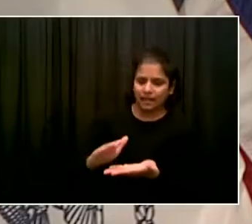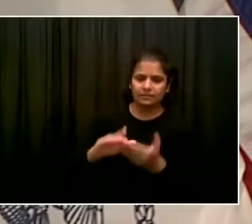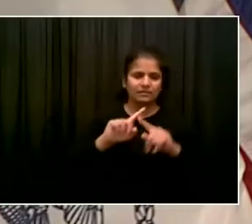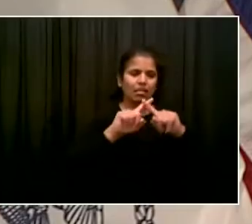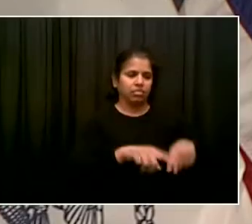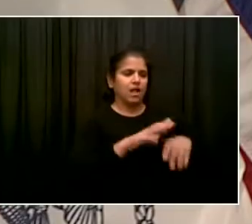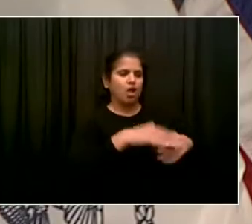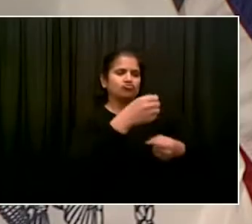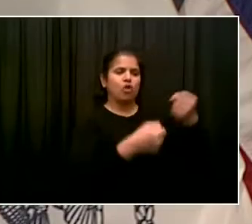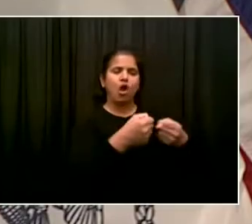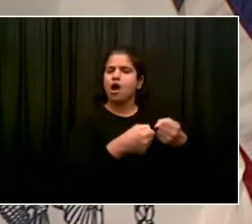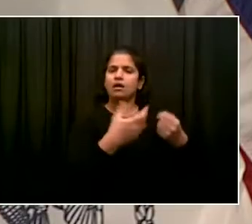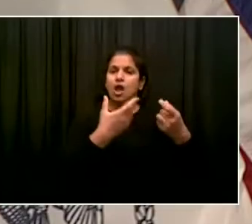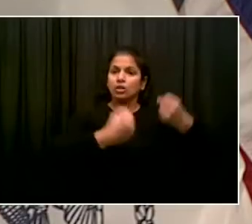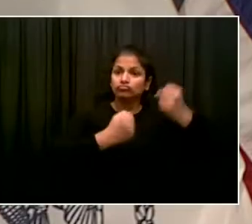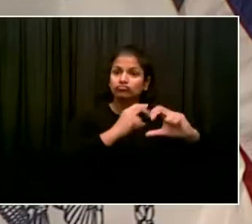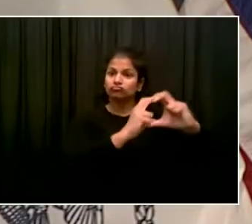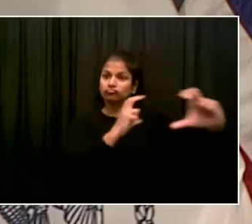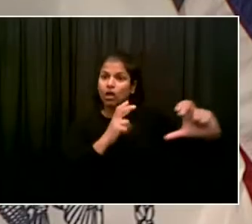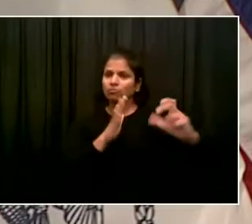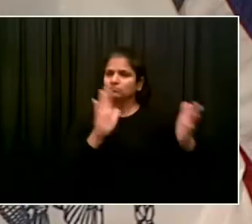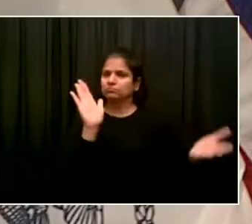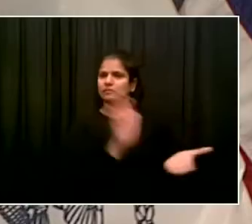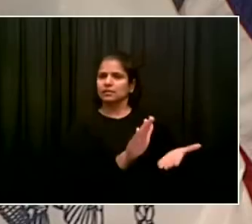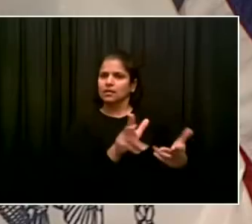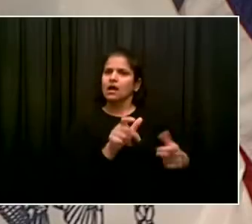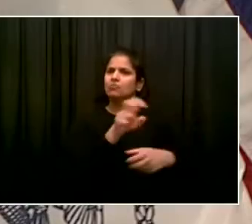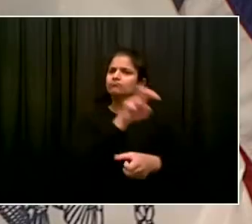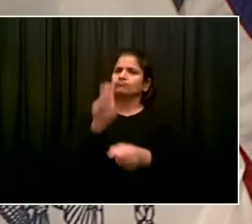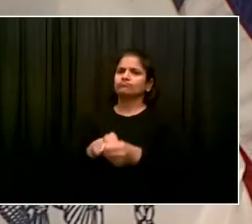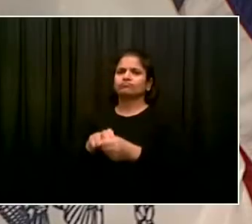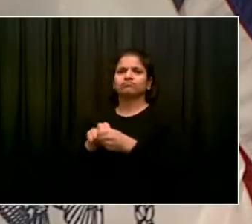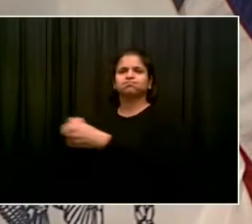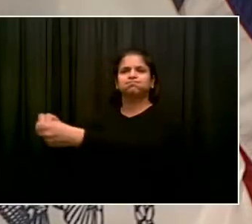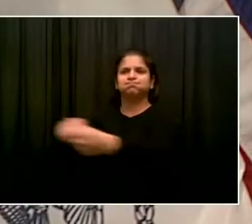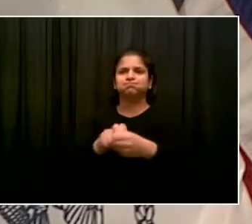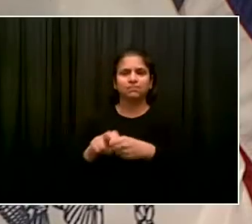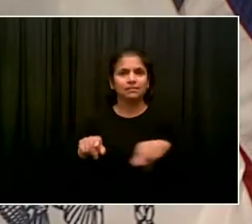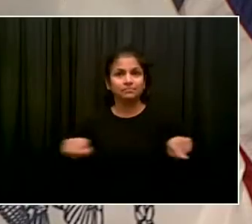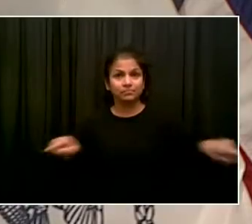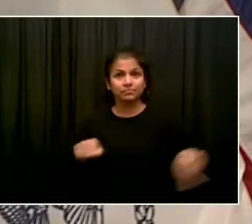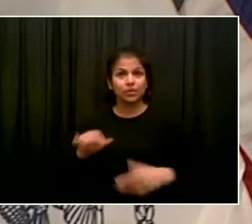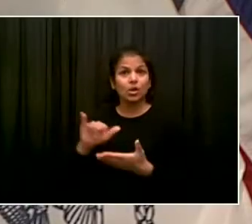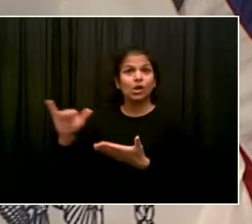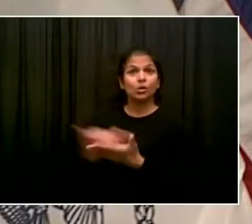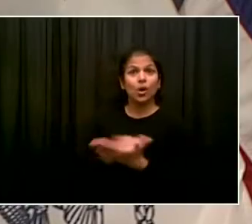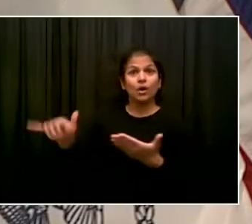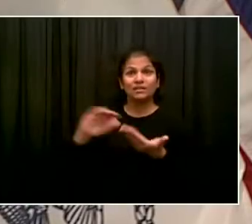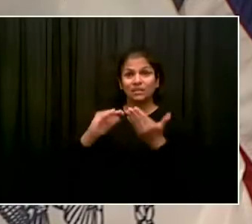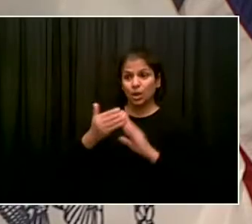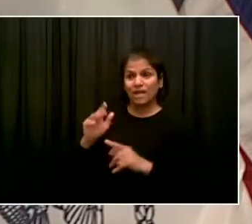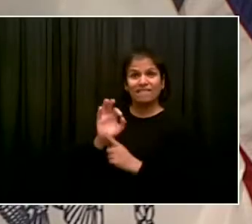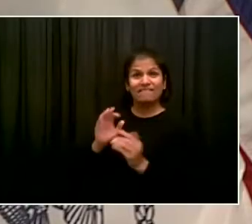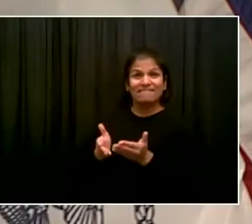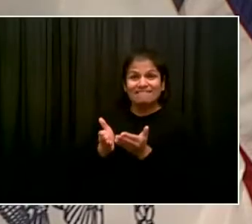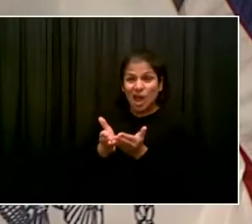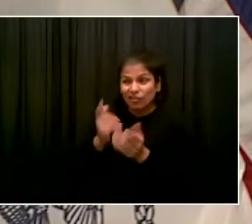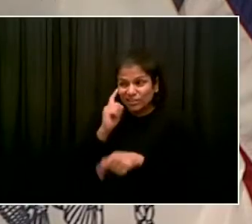BOROUGHS AND CLEARING OUT NEIGHBORHOODS THAT WERE TRANSPORTATION DESERTS AND HELPING PEOPLE GET OUT OF THEIR CARS, HELPING PEPOLE HAVE A BETTER WAY TO GET AROUND AND IT IS EXCITING BECAUSE NYC